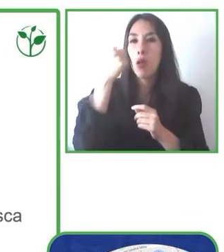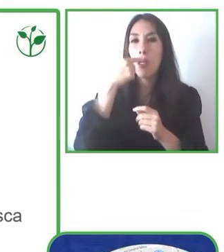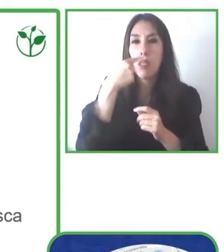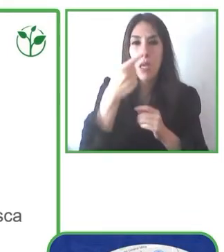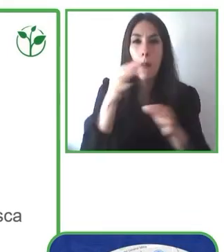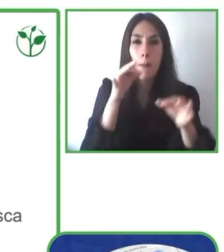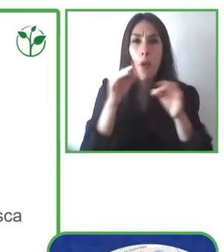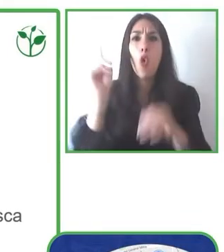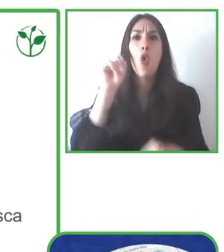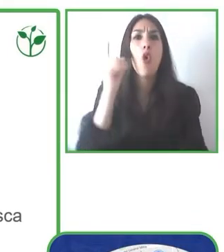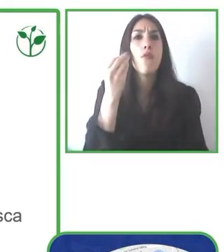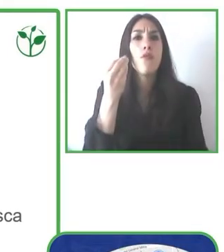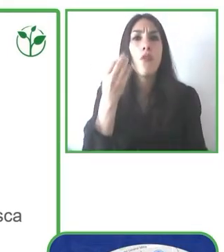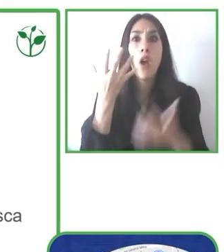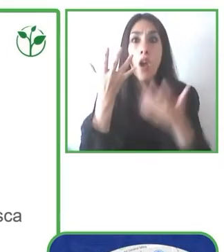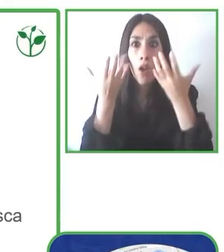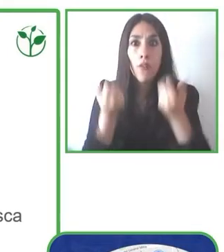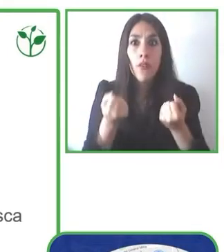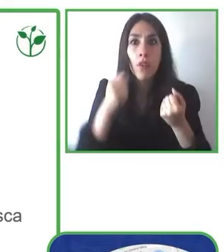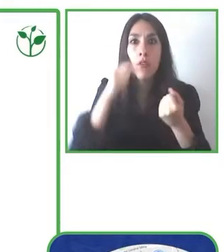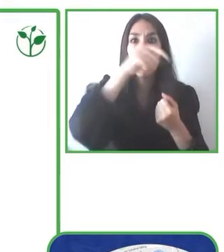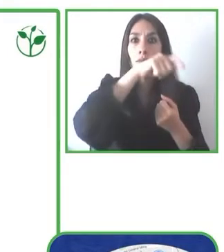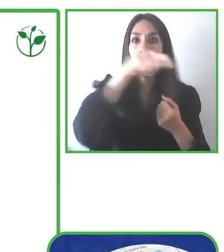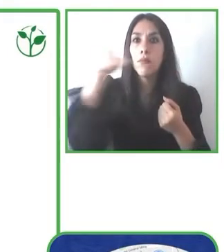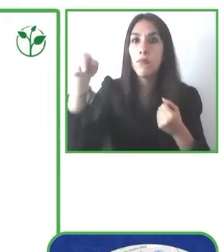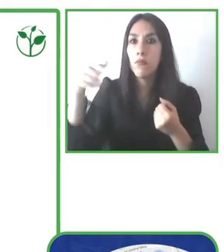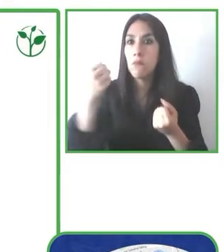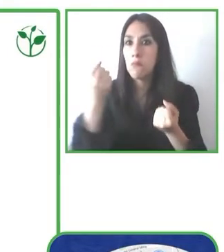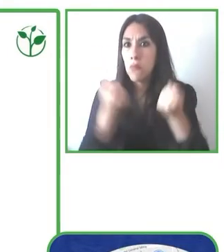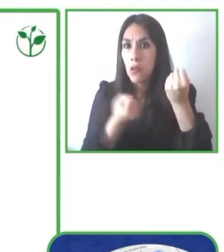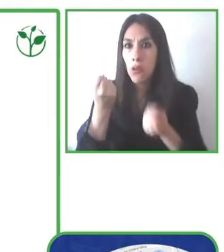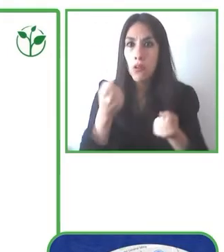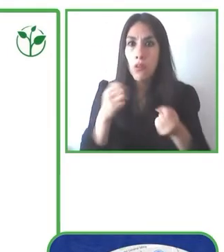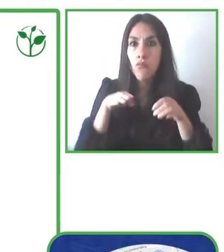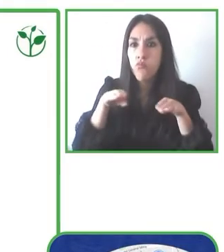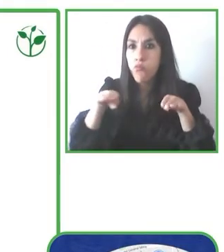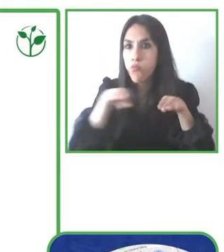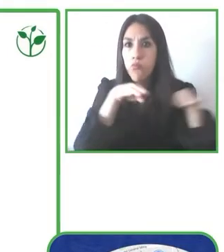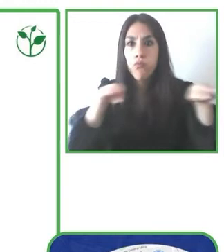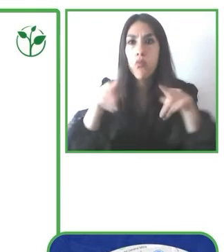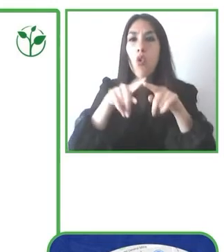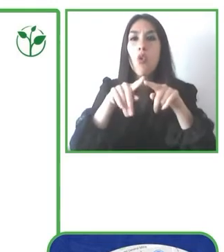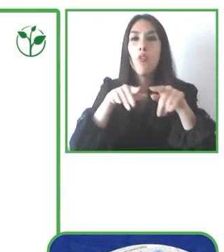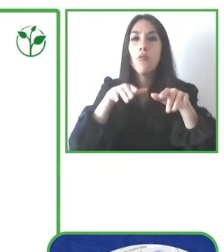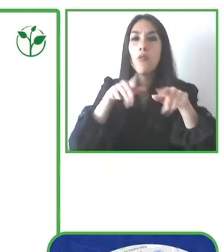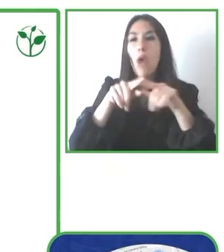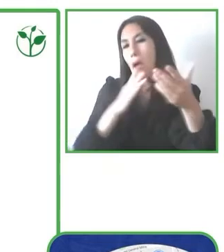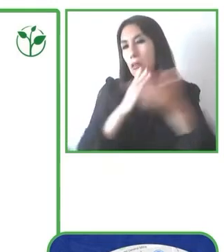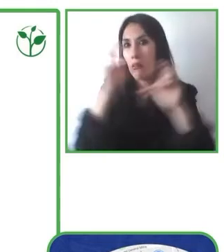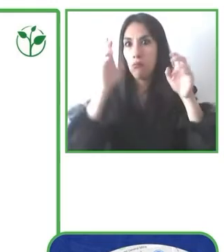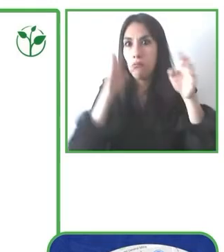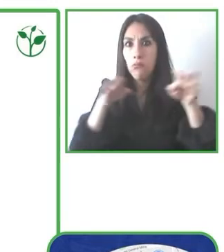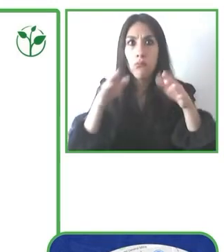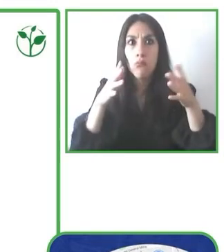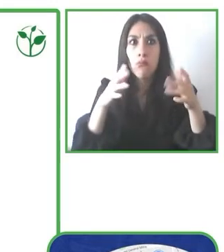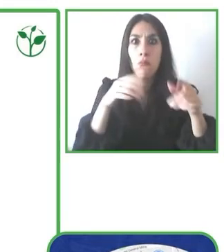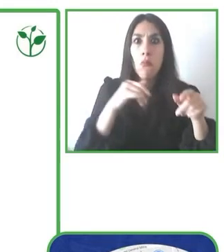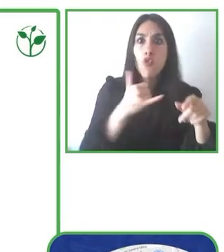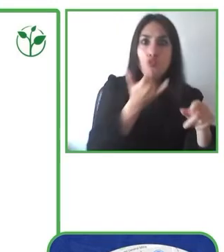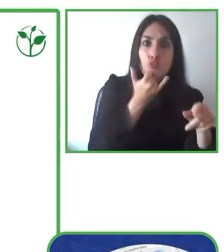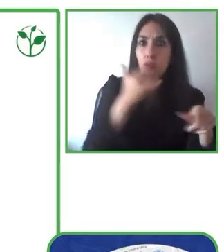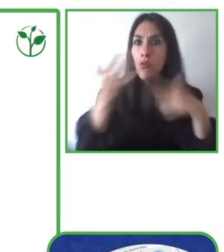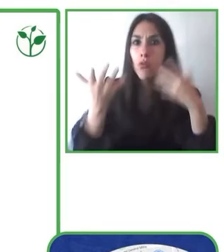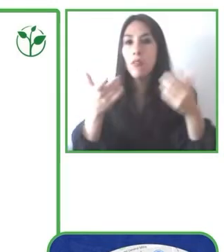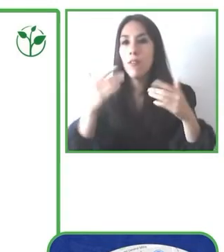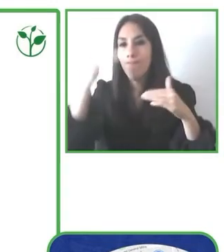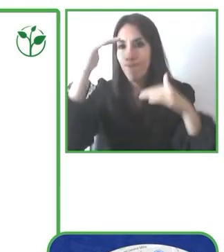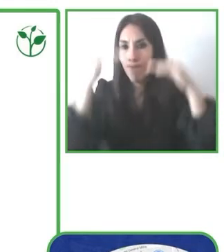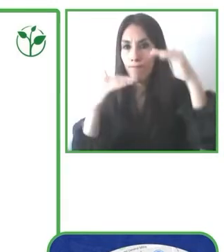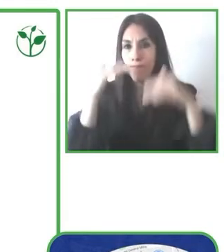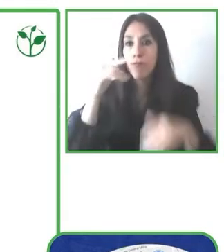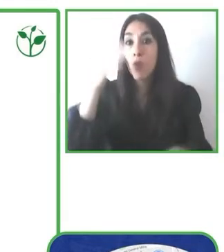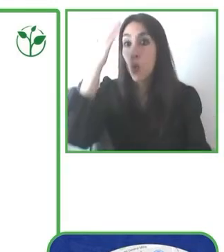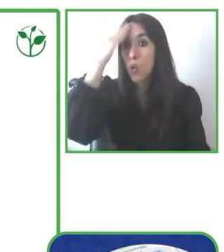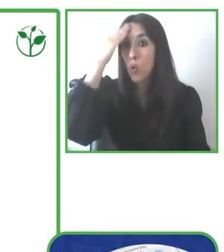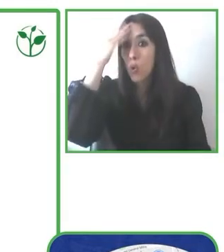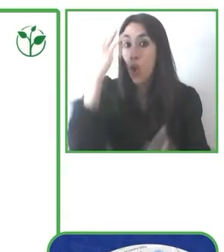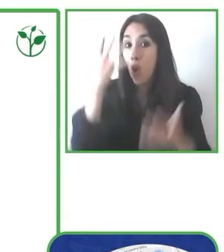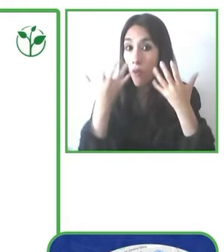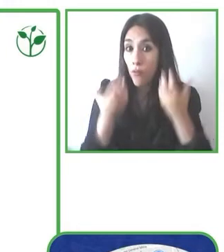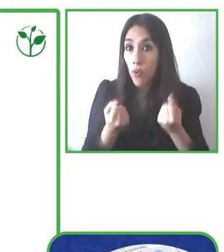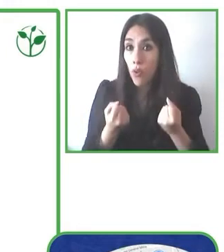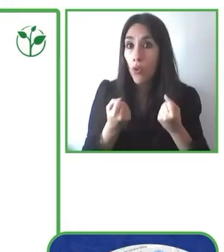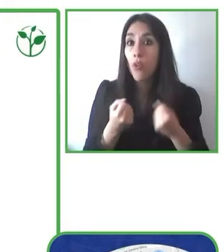spots for people with reduced mobility located. We know where there are, but